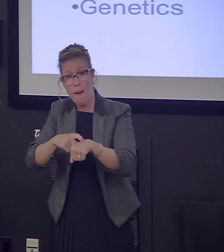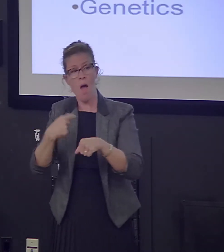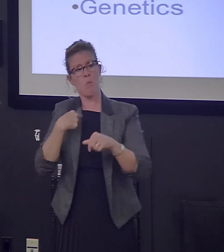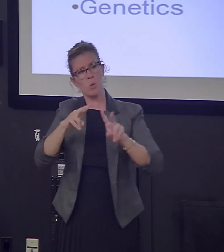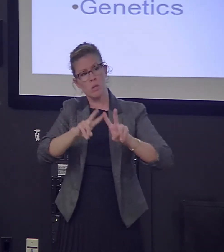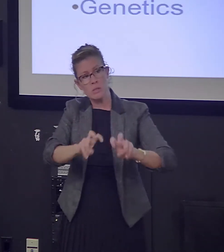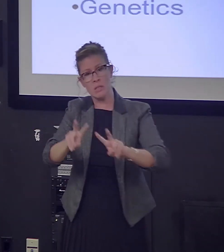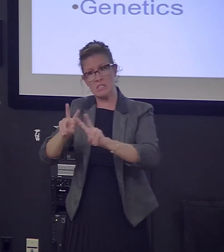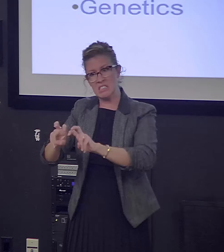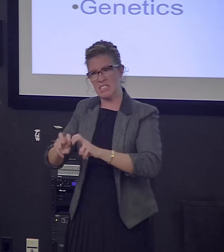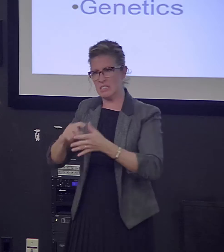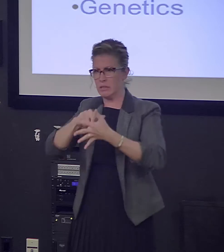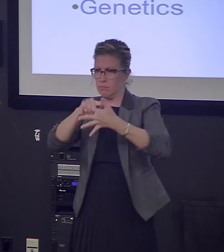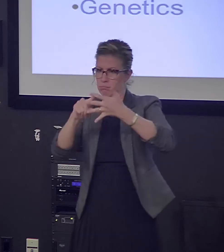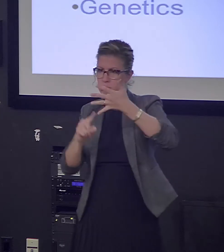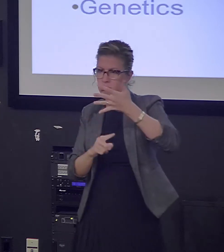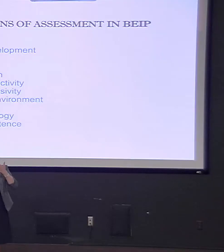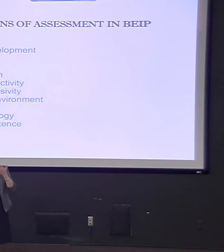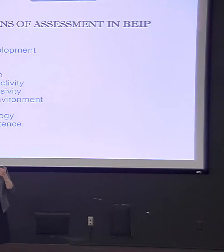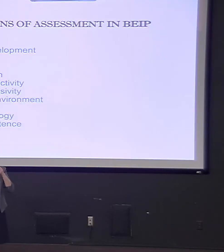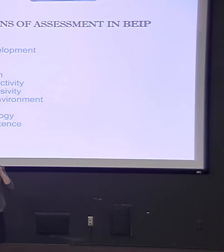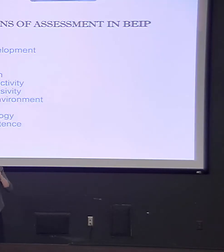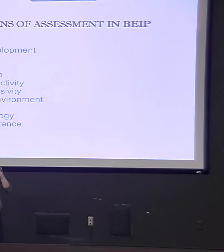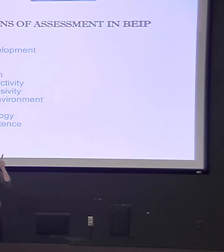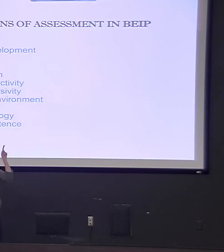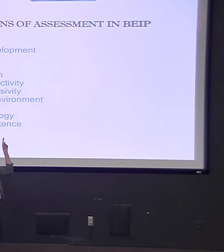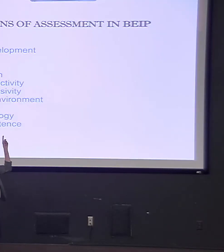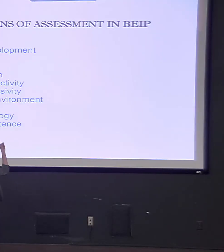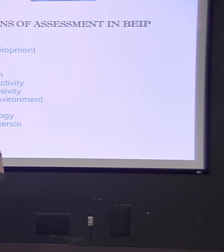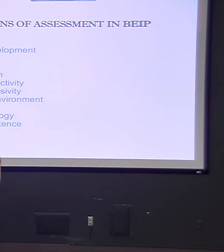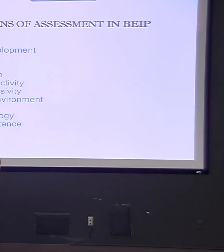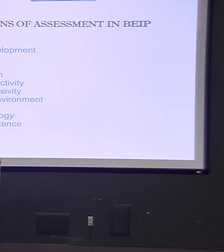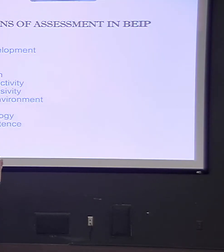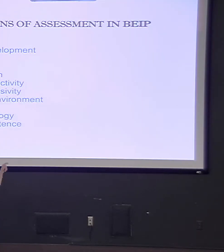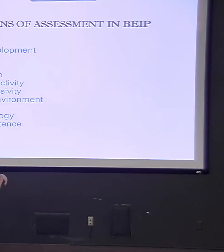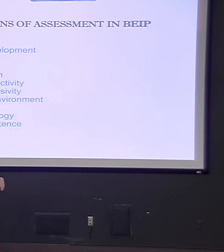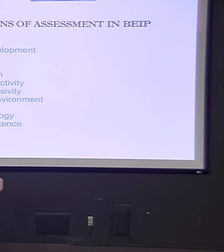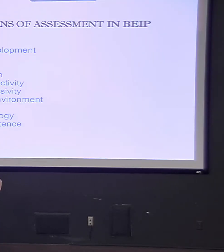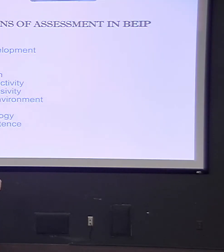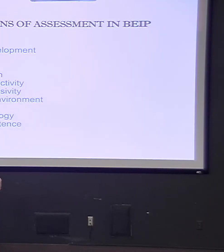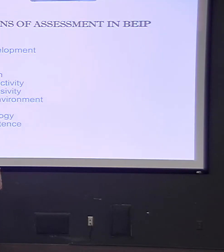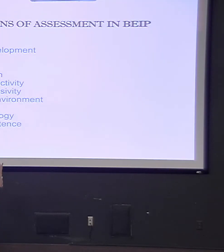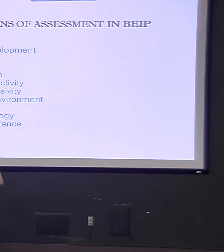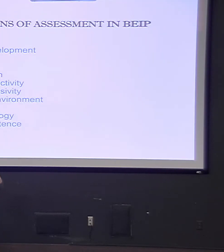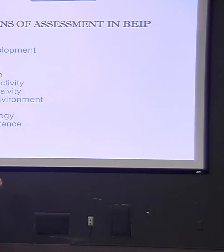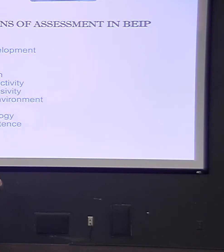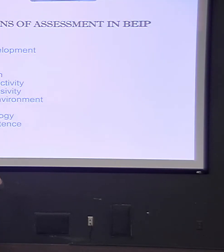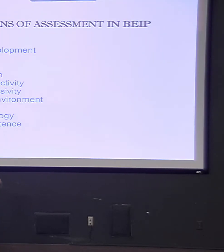There's a long list of what those domains are. I'm not going to be able to tell you obviously about all of these domains.